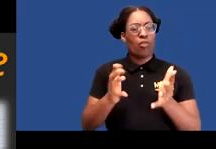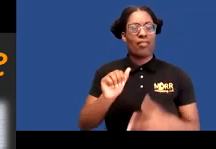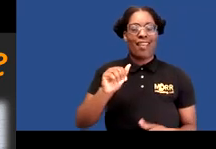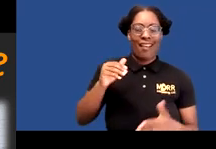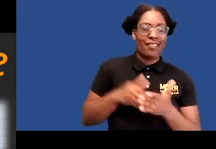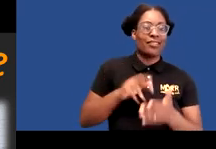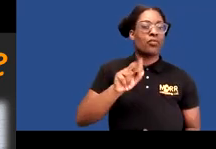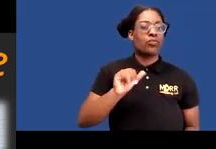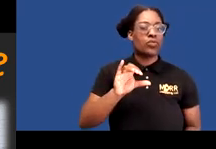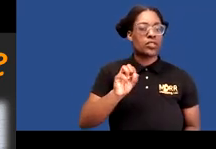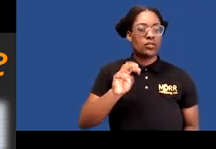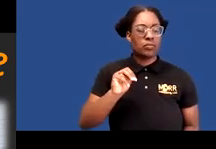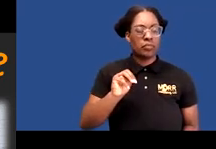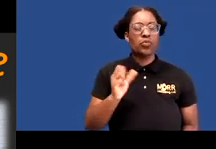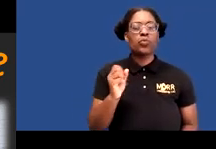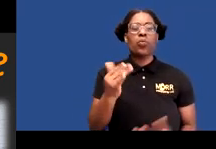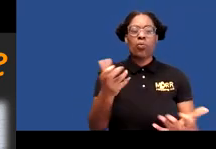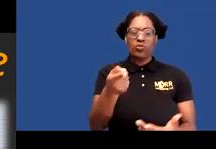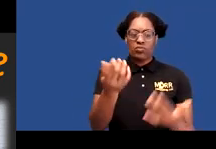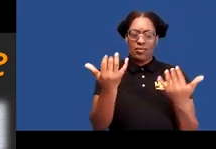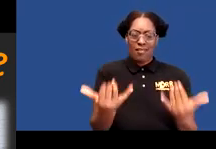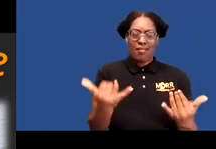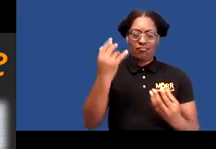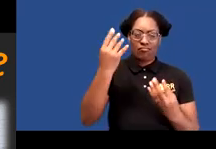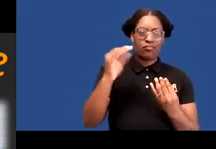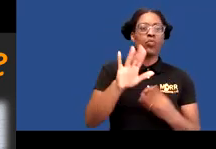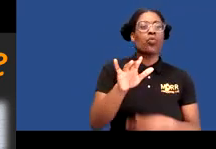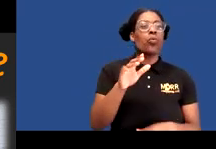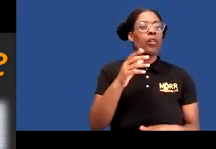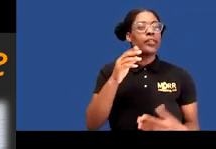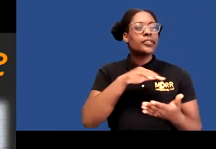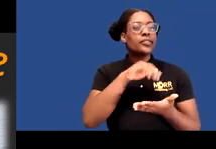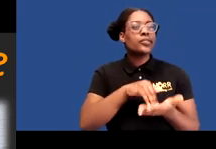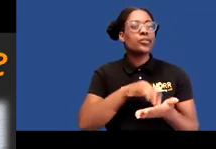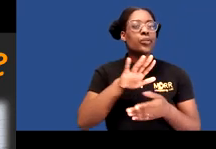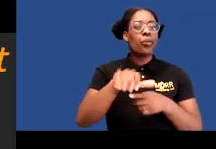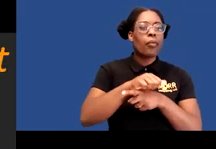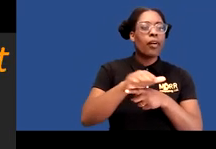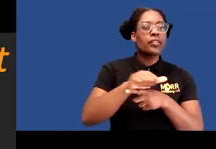how can you in your own center account for racial justice?